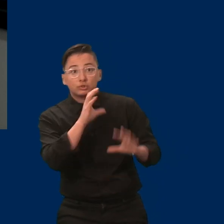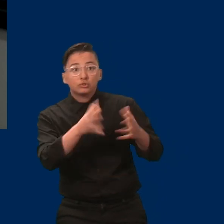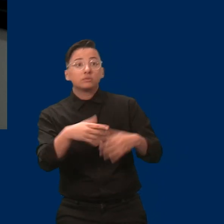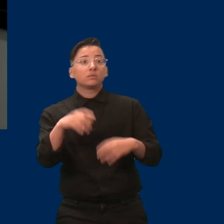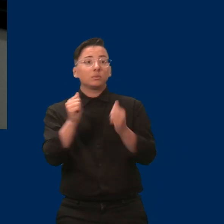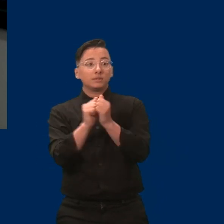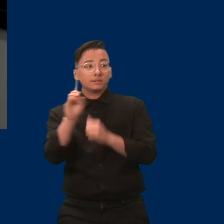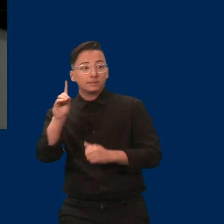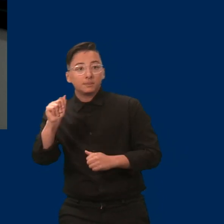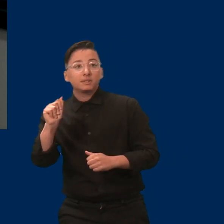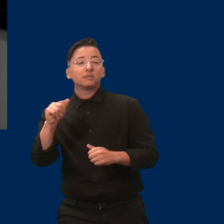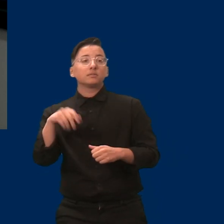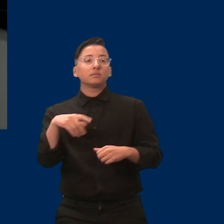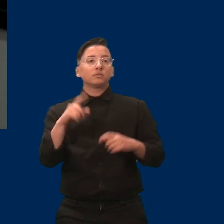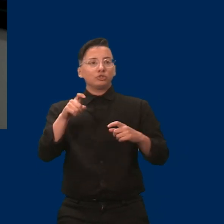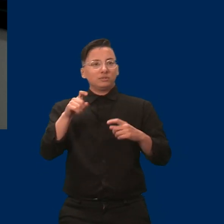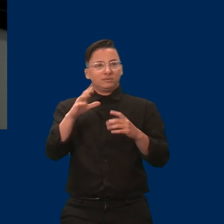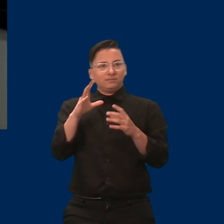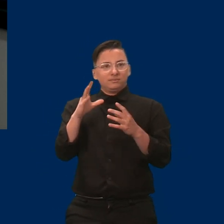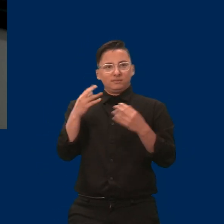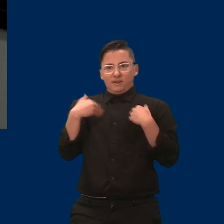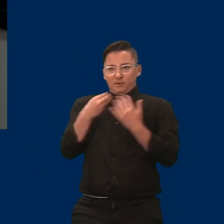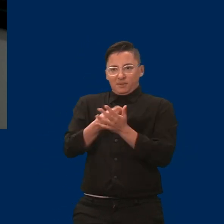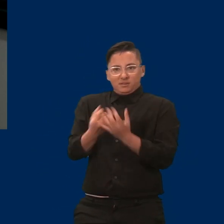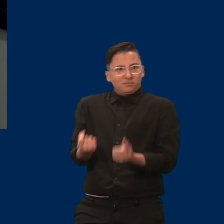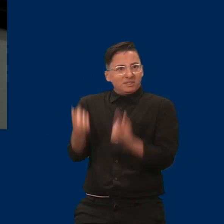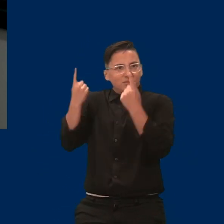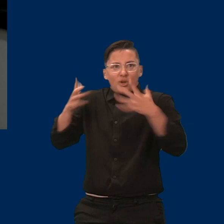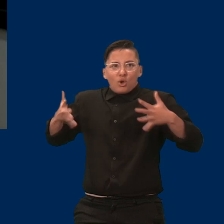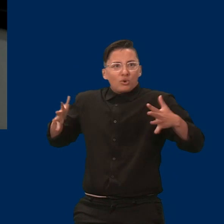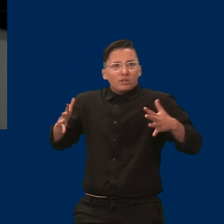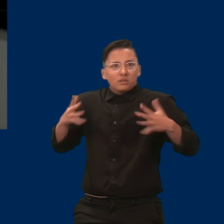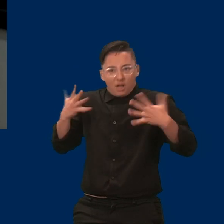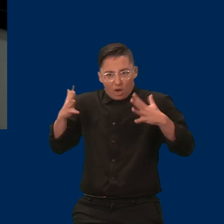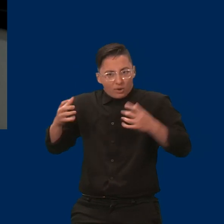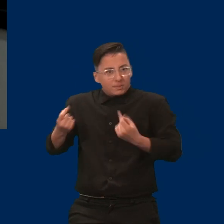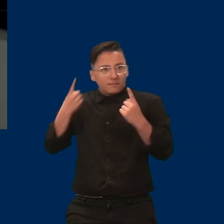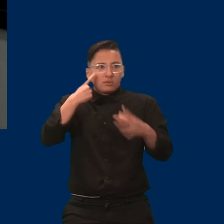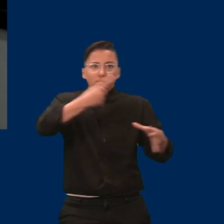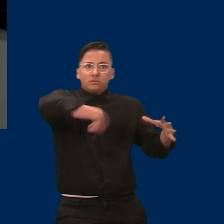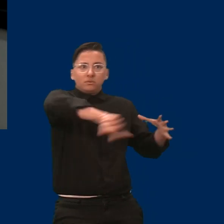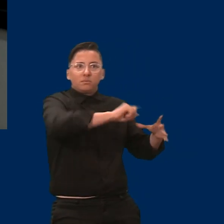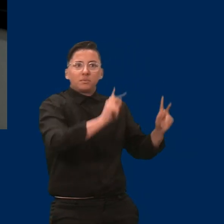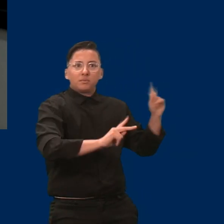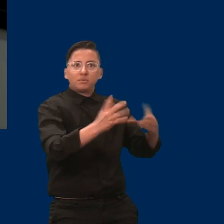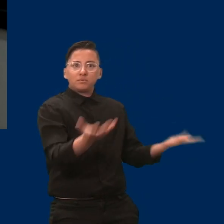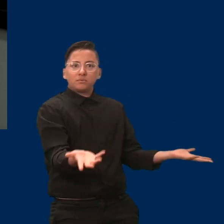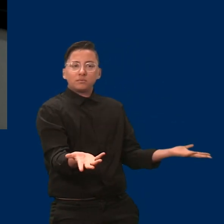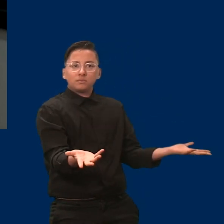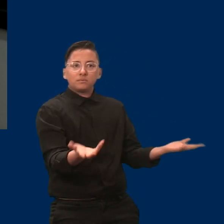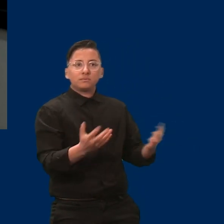under the 256b statute, 245d, 245a, 245g.